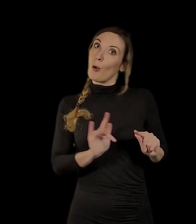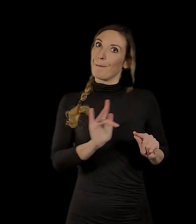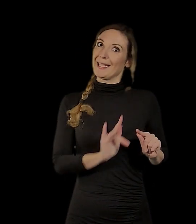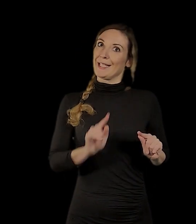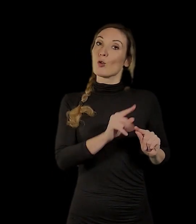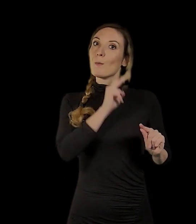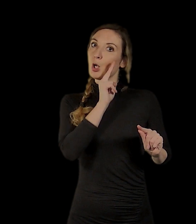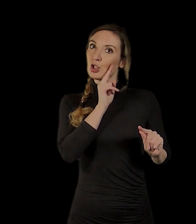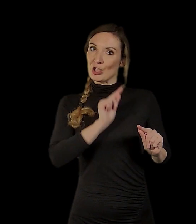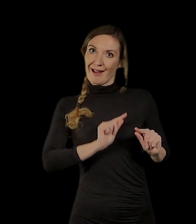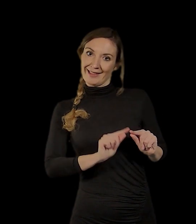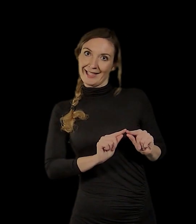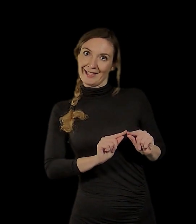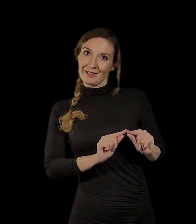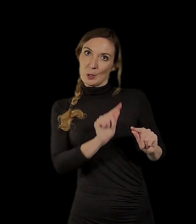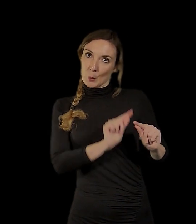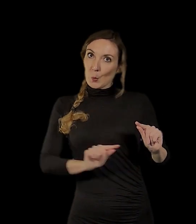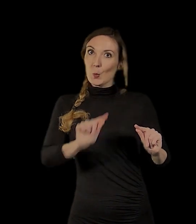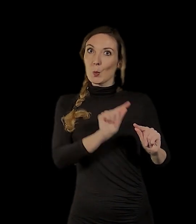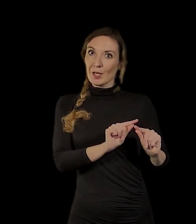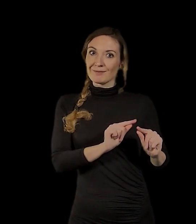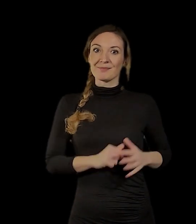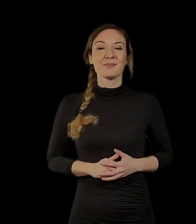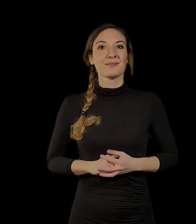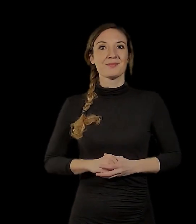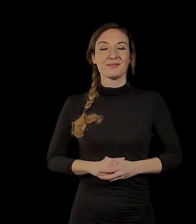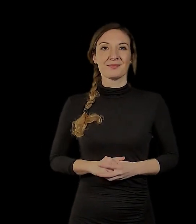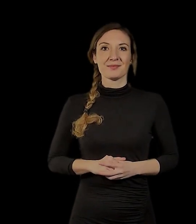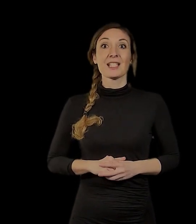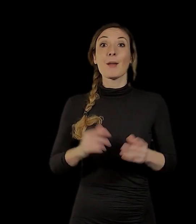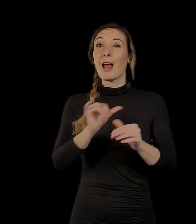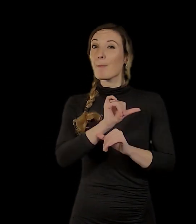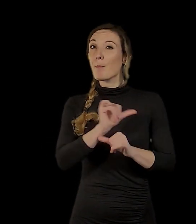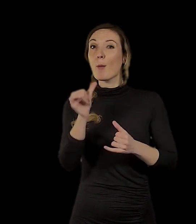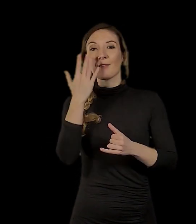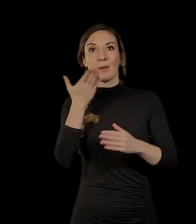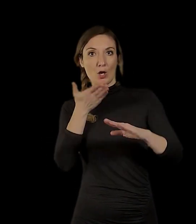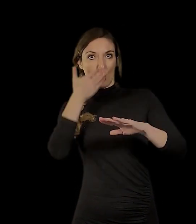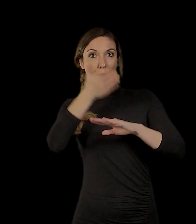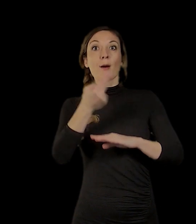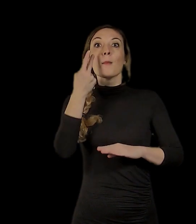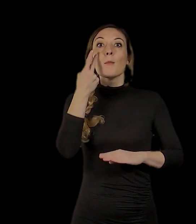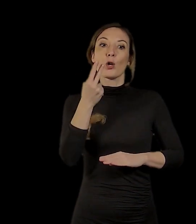We came, I think, to the wrong bank, to the other side. There were horses